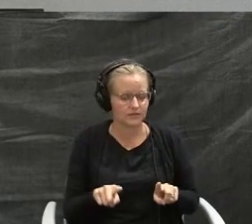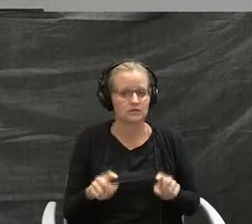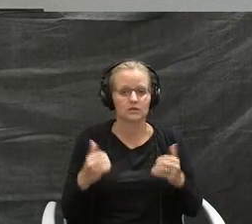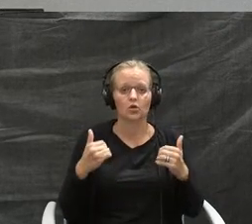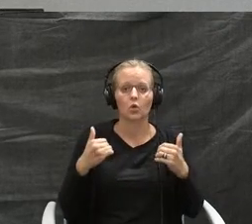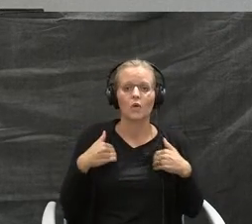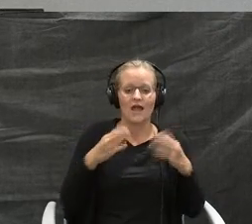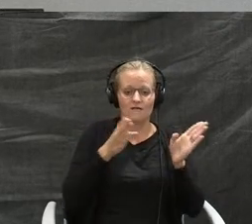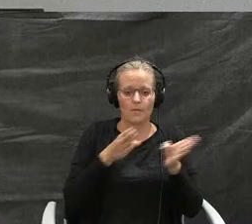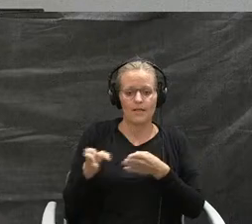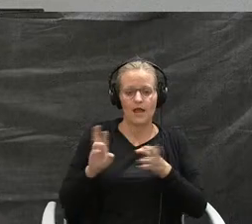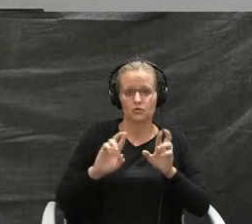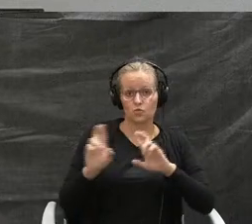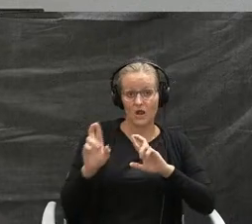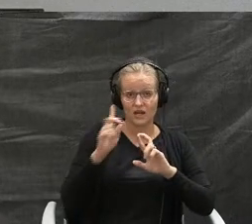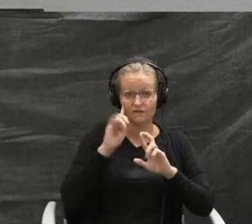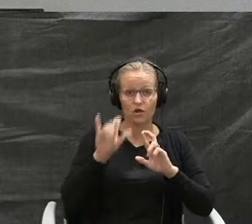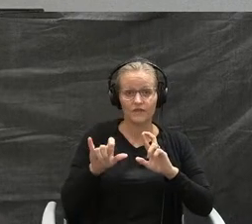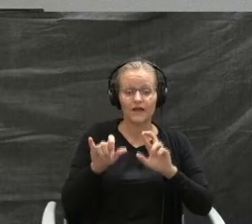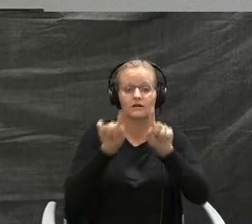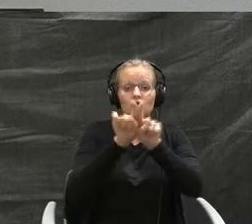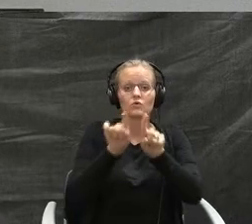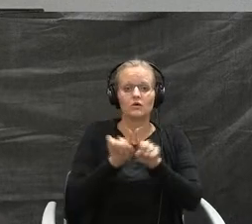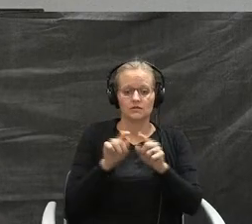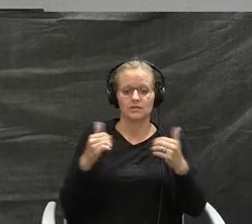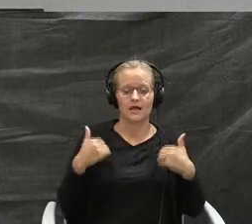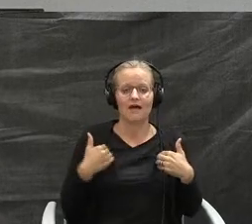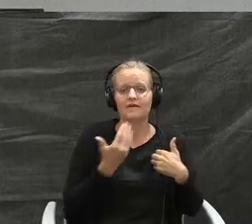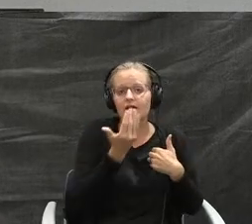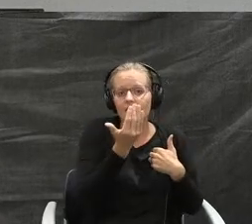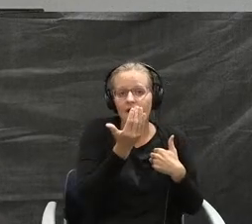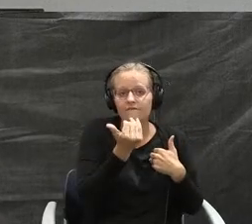pod that we're limiting that, so it should not be a matter